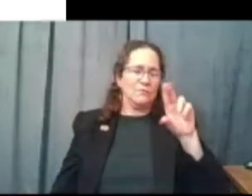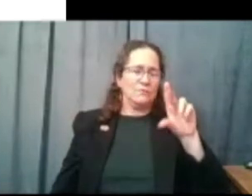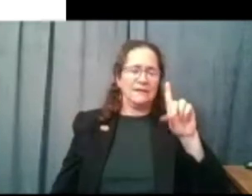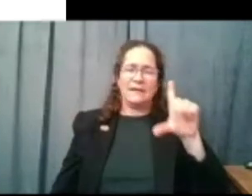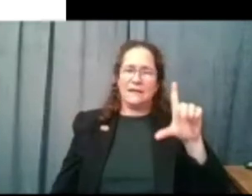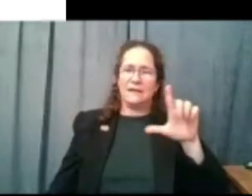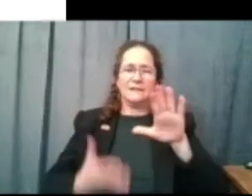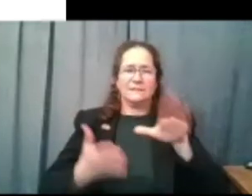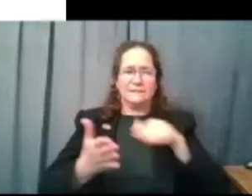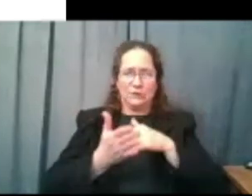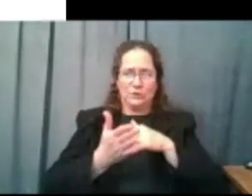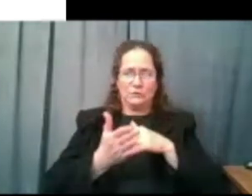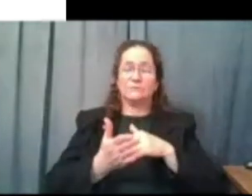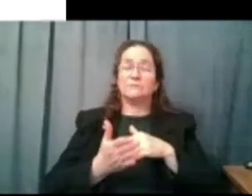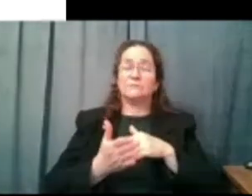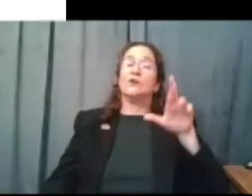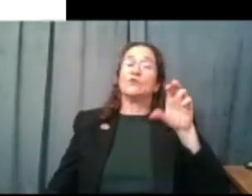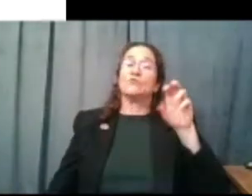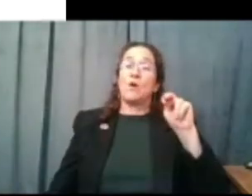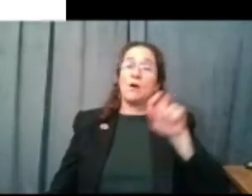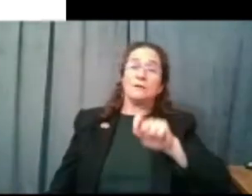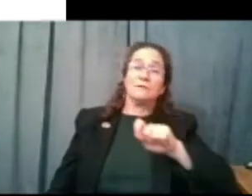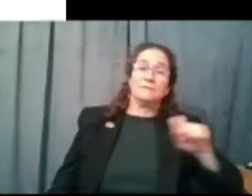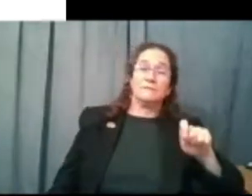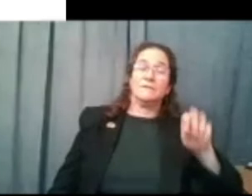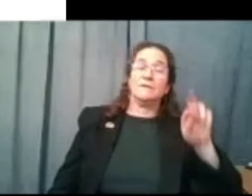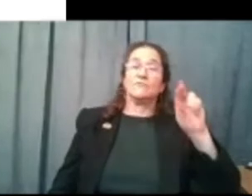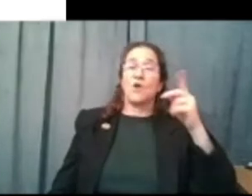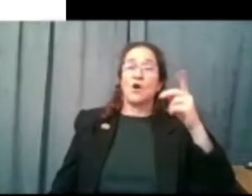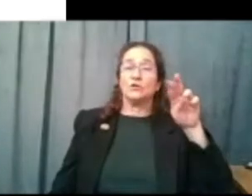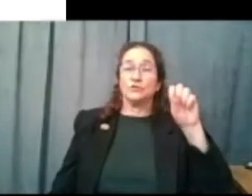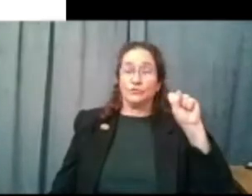Rogers, R o g e r s no D. Ron underscore